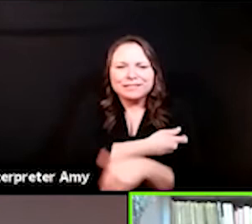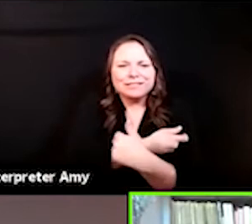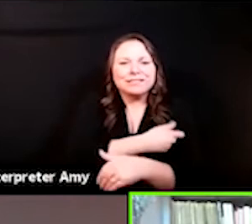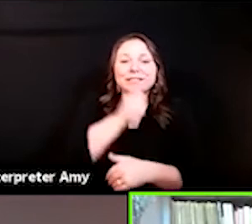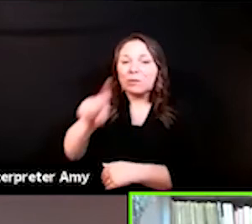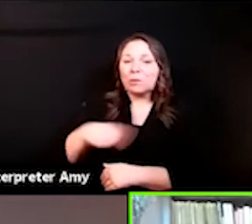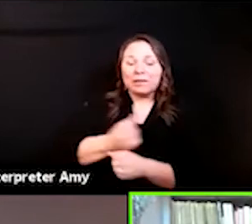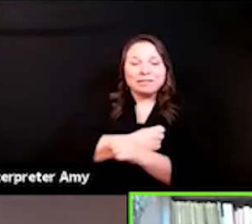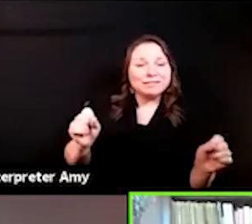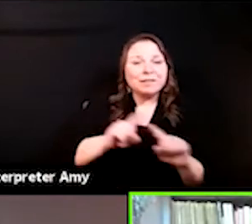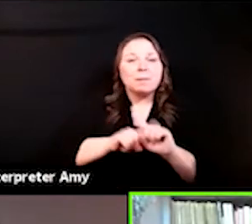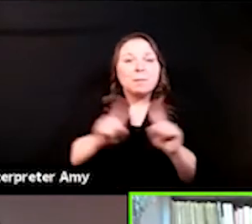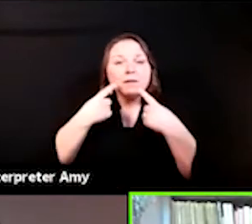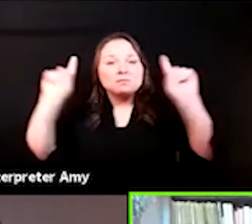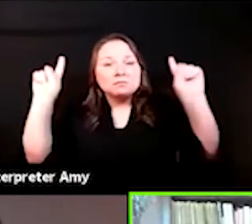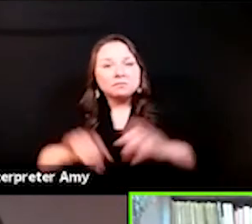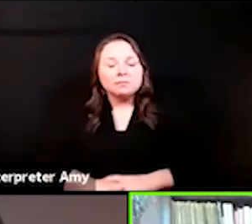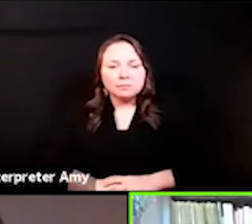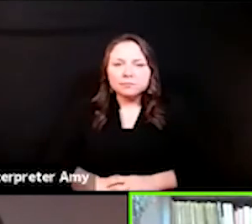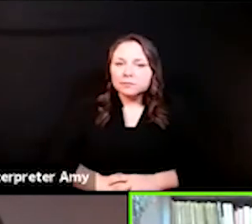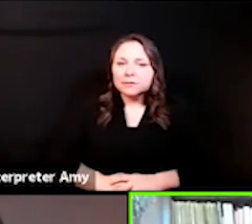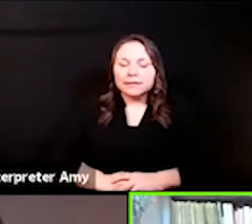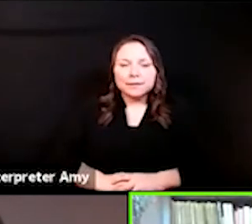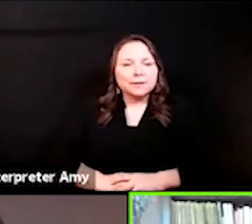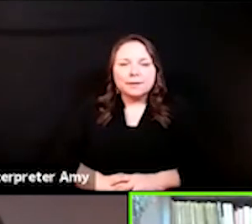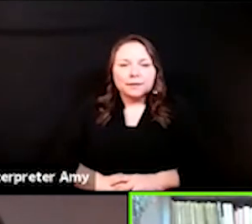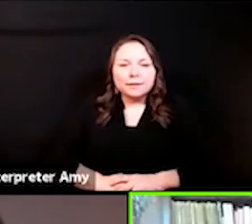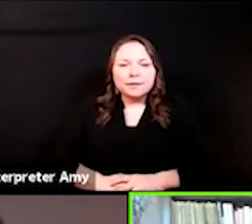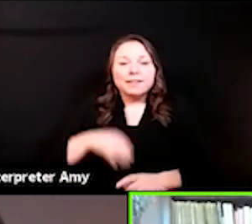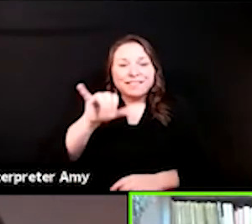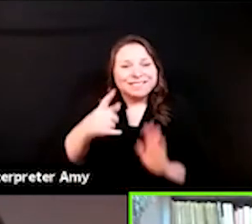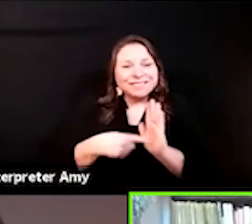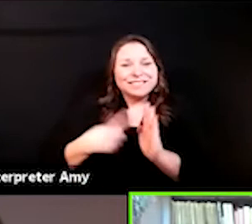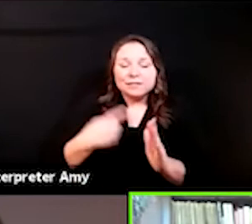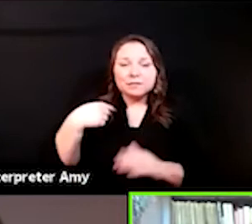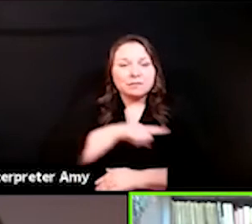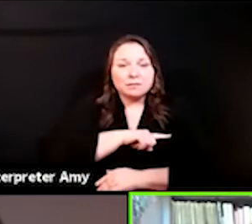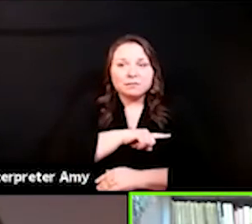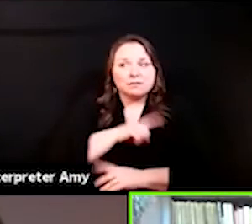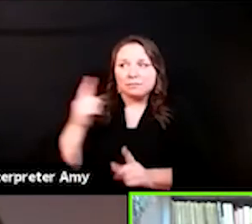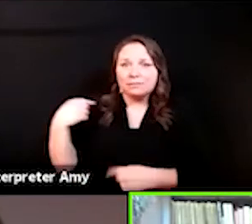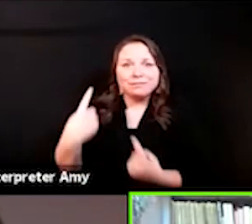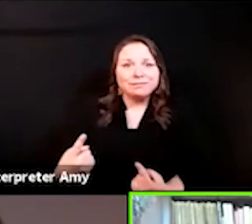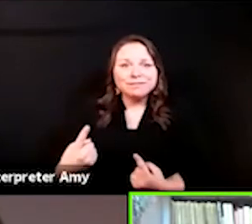VACCINE THAT IS NOT ONLY SAFE BUT EFFECTIVE. I THINK THAT'S NOT SOMETHING -- THAT'S SOMETHING THAT NONE OF US NOW